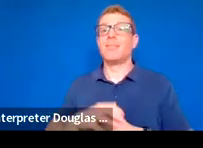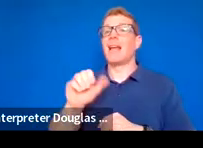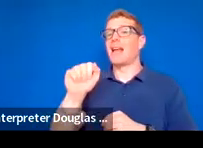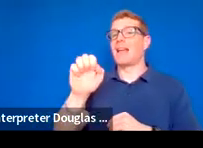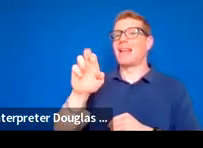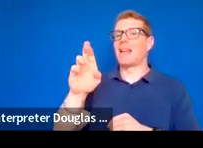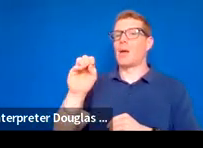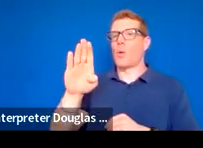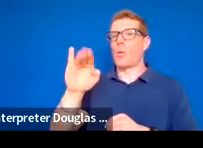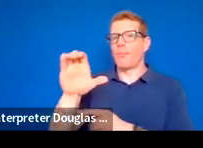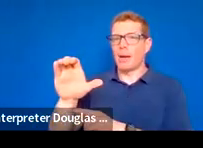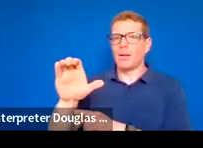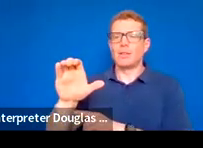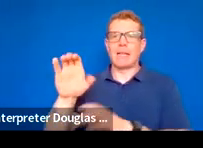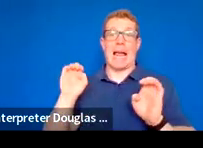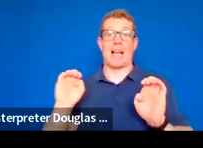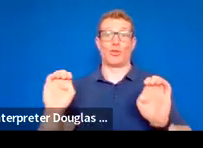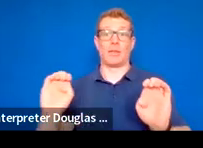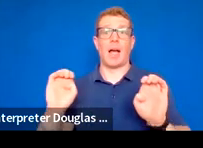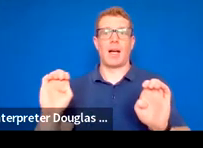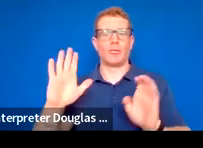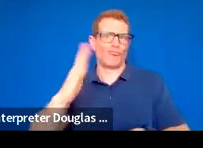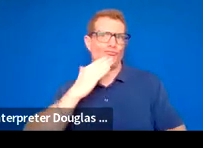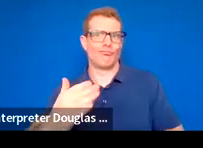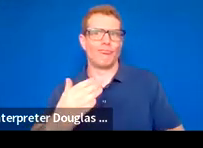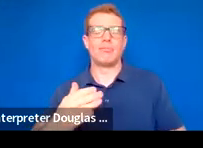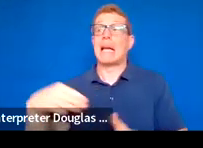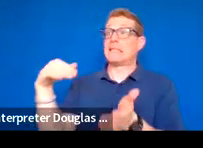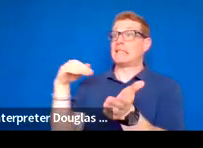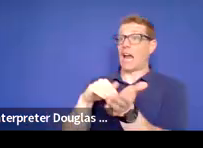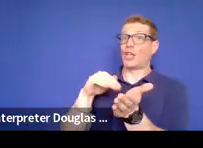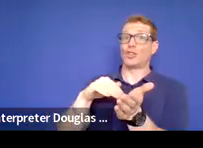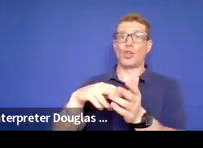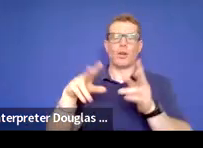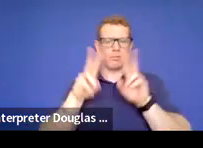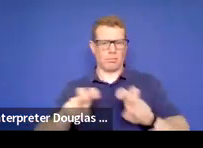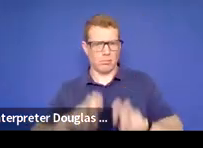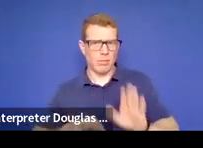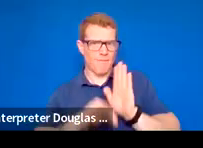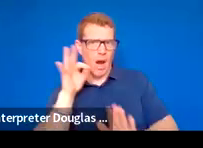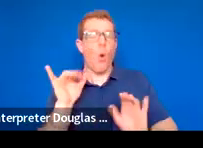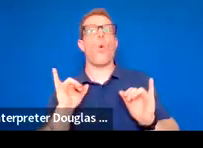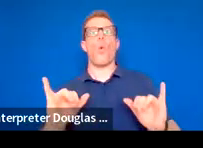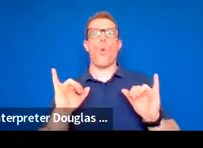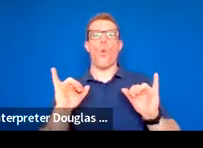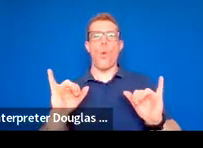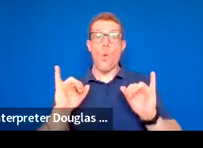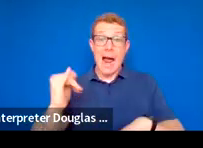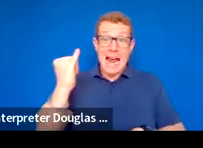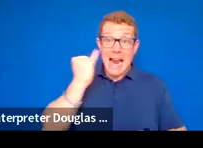The doctors say all the research points to that if you sweat to forge of 5 times a week.